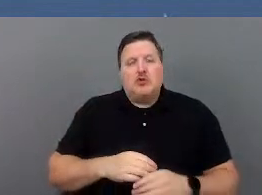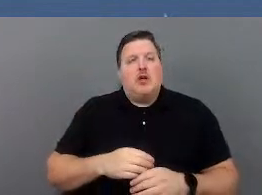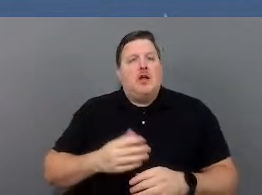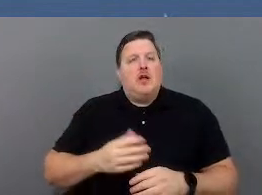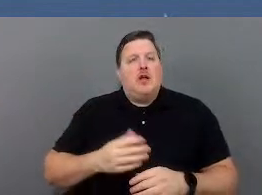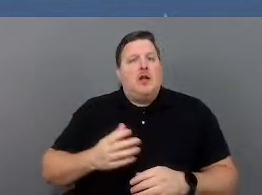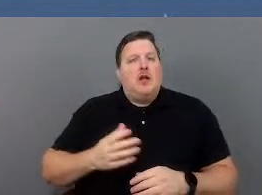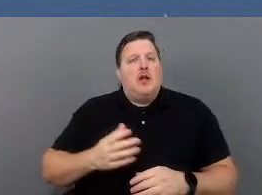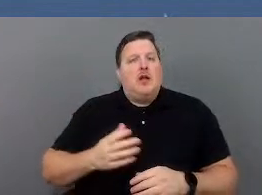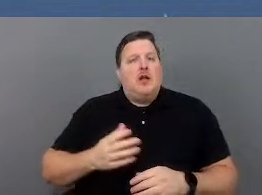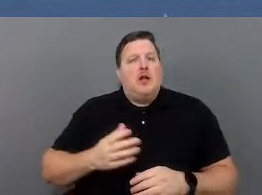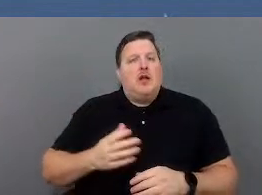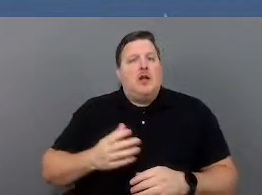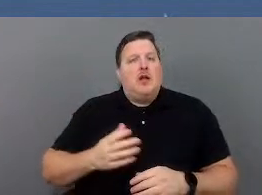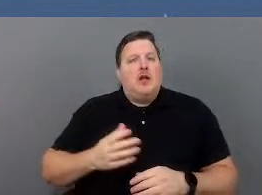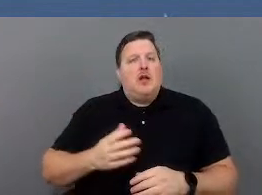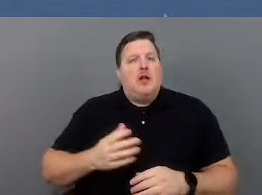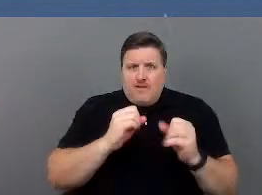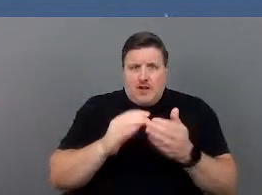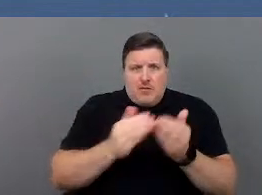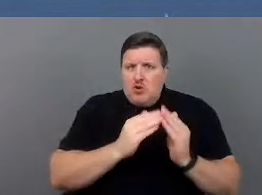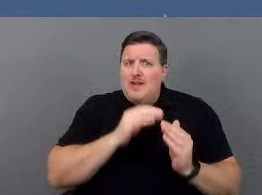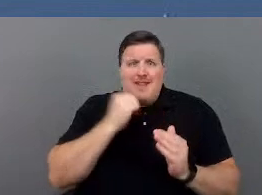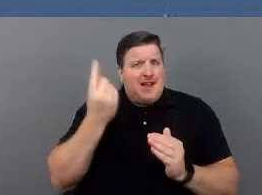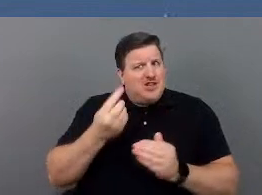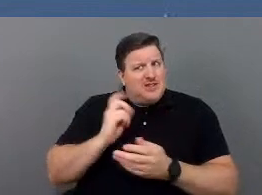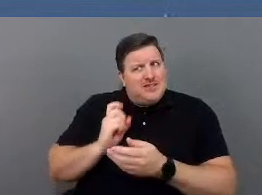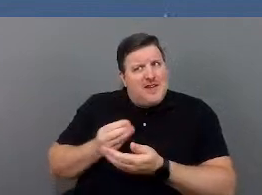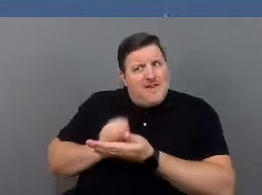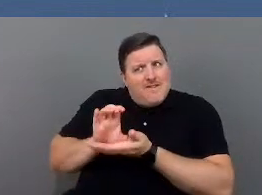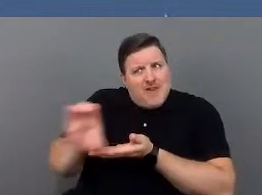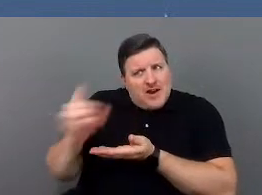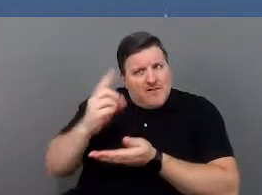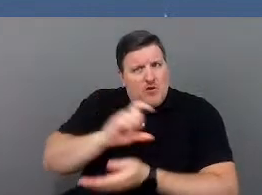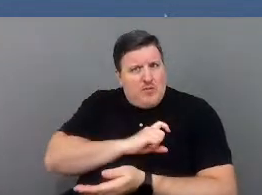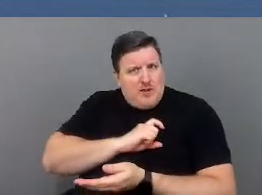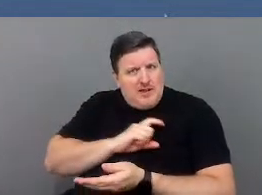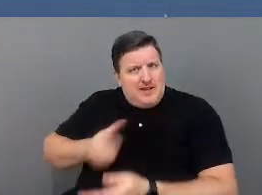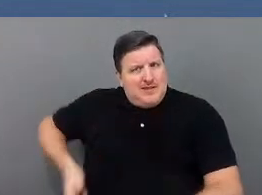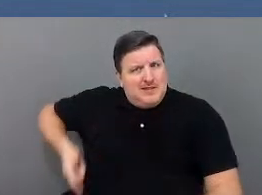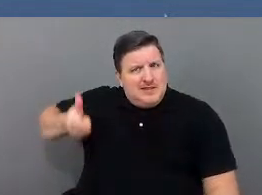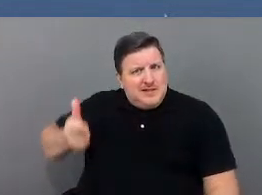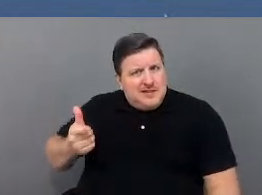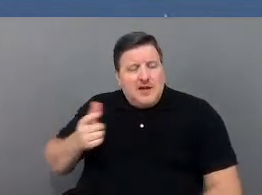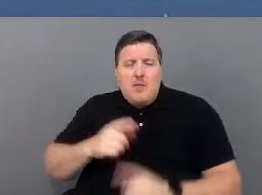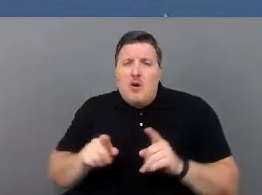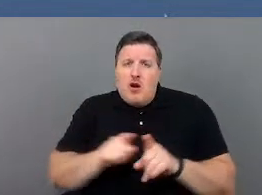THE PATH TO A SAFE COMMUNITY IS NOT JUST FUNDING ARMED POLICE BUT PROVIDING FUNDING FOR ALTERNATIVE APPROACHES TO SAFE AND HAVING PEOPLE'S BASIC NEEDS MET.